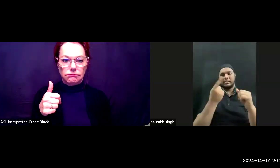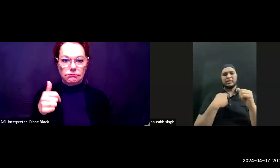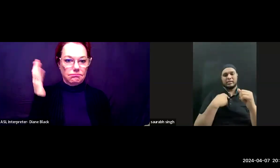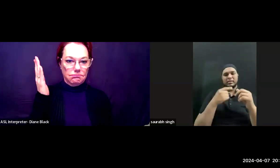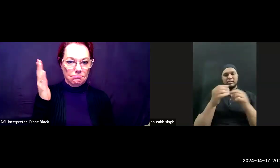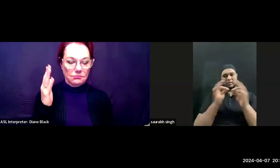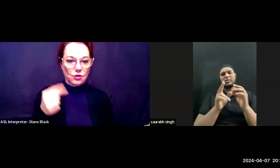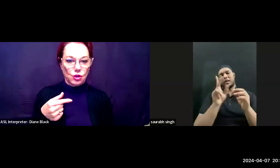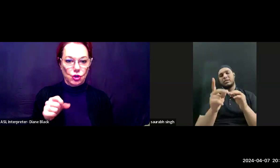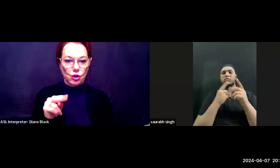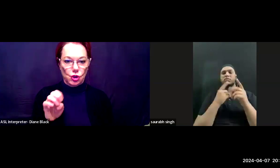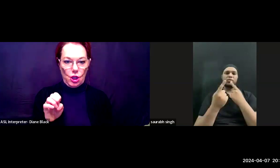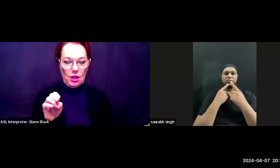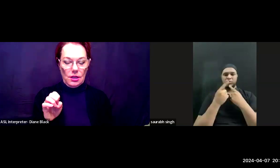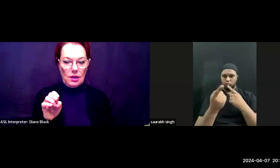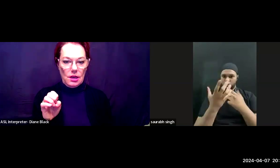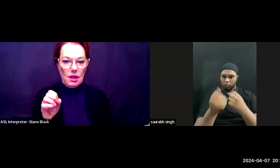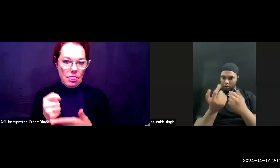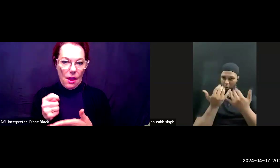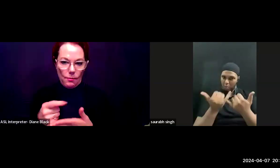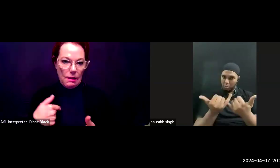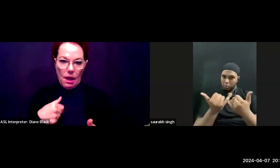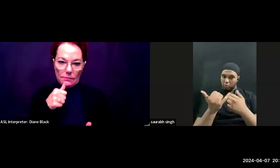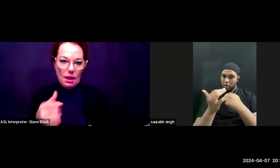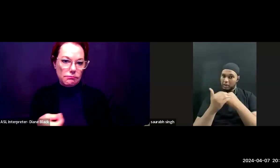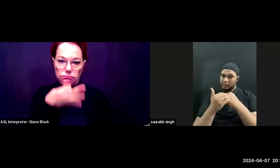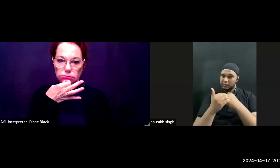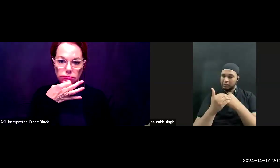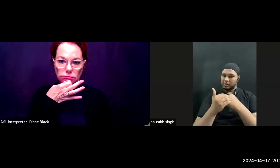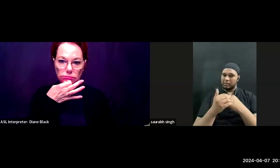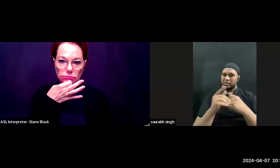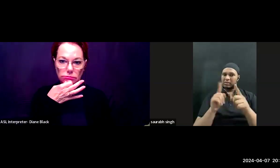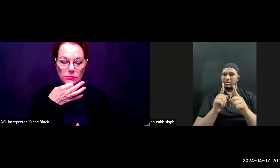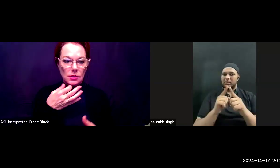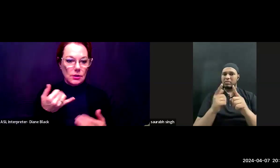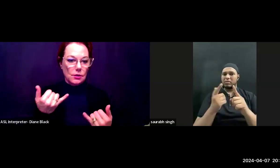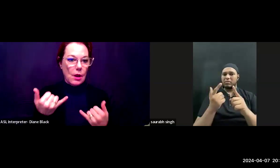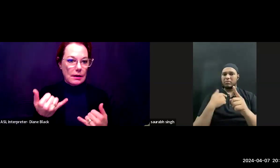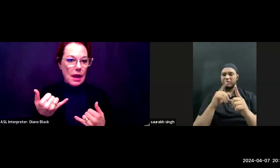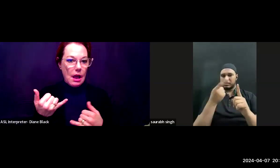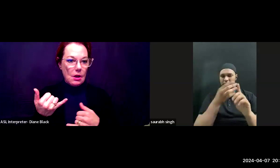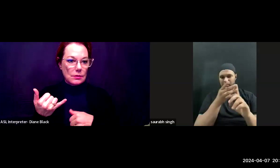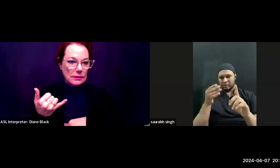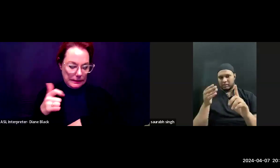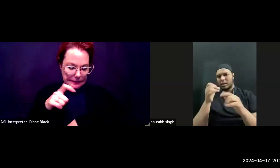about it or do you want me to talk because it's a a little premature of at the at this point of time